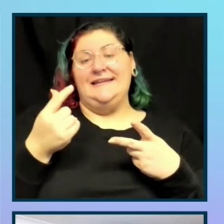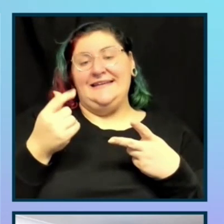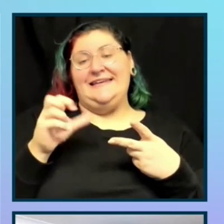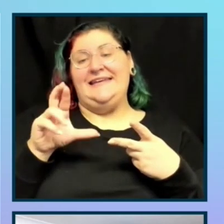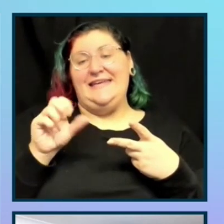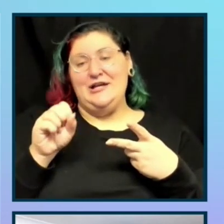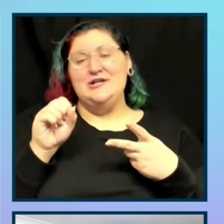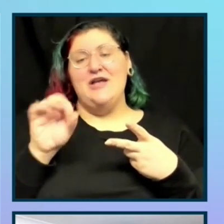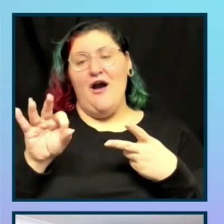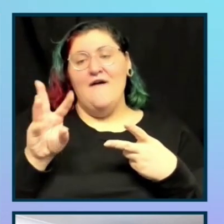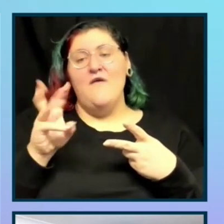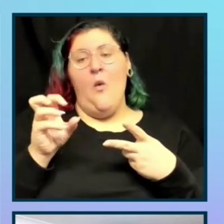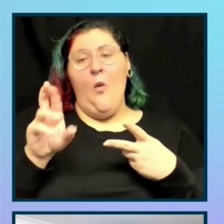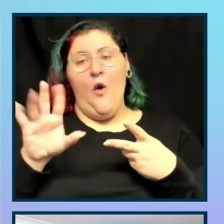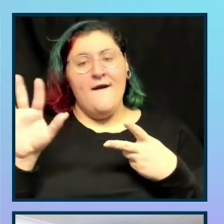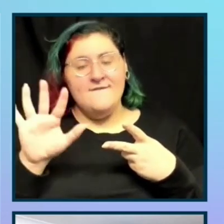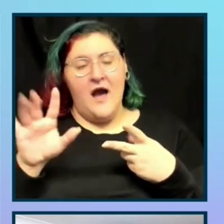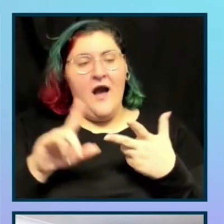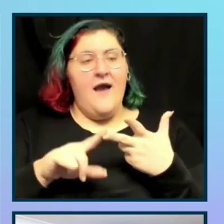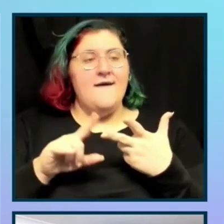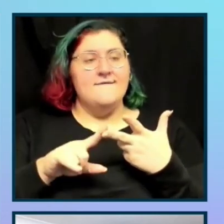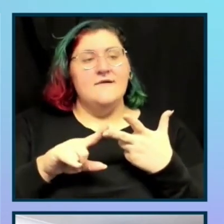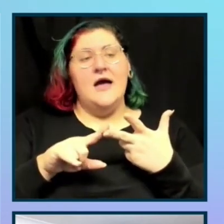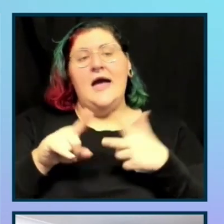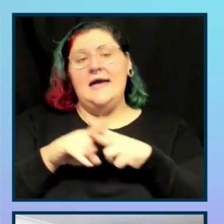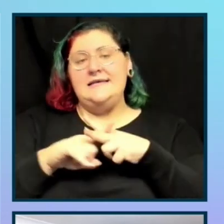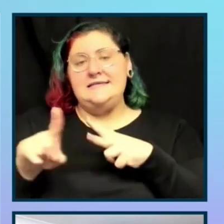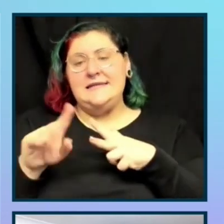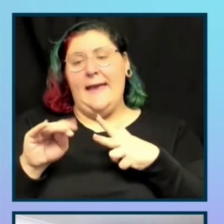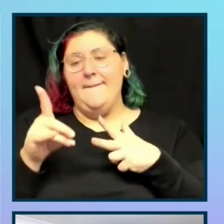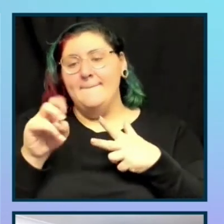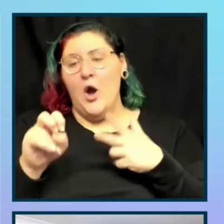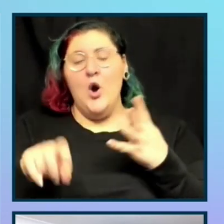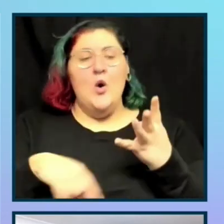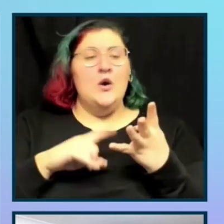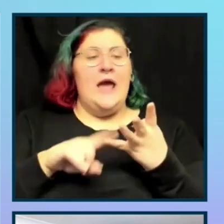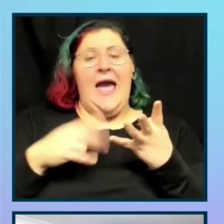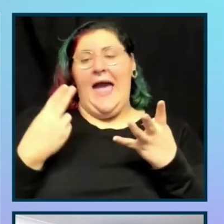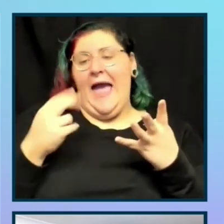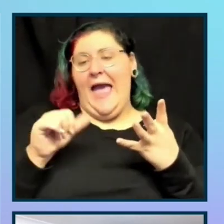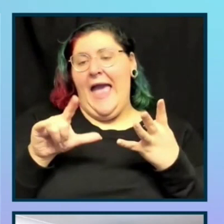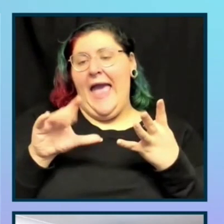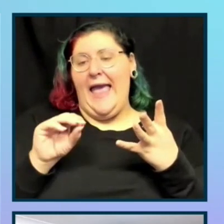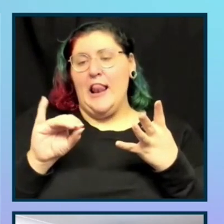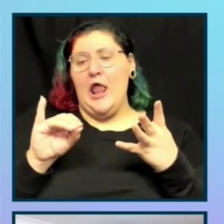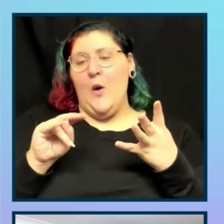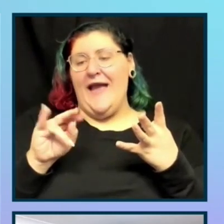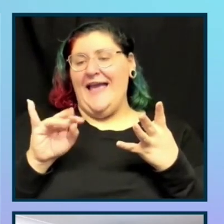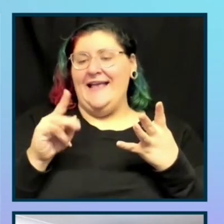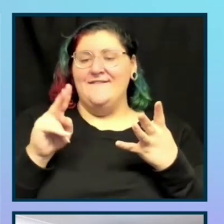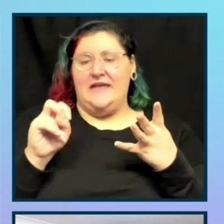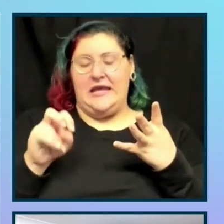or just Escape Ping for shorts. I'm in the credits for Halo Infinite, the online credits and my most recent credit